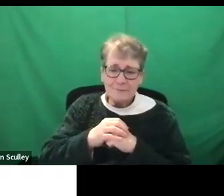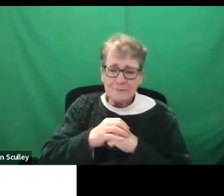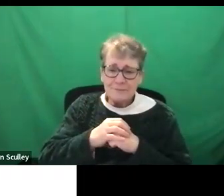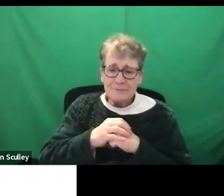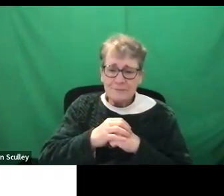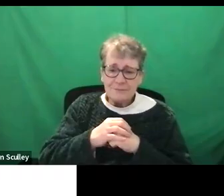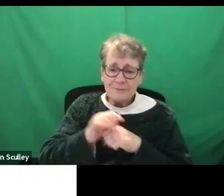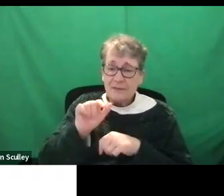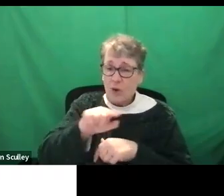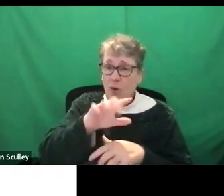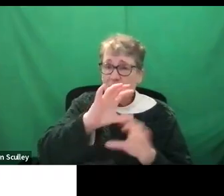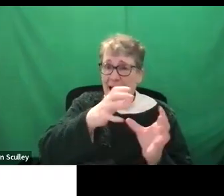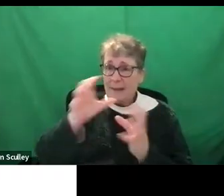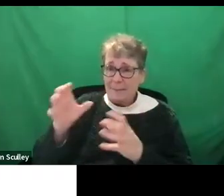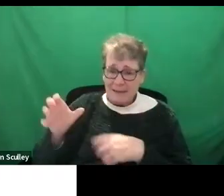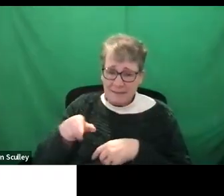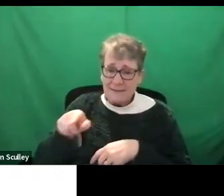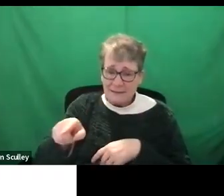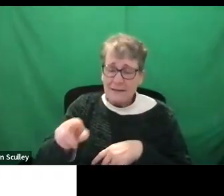and to provide connection to the community.